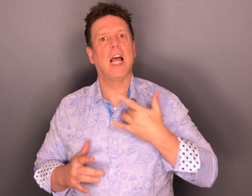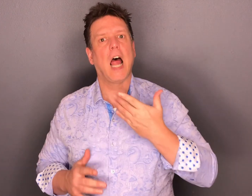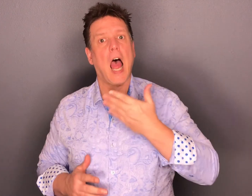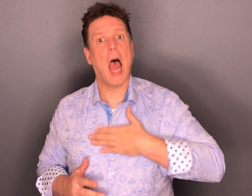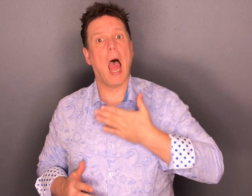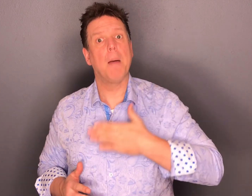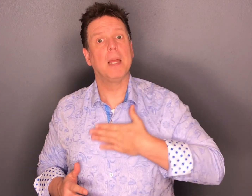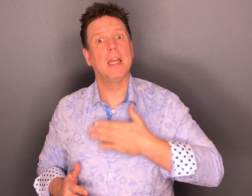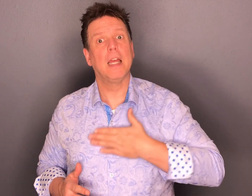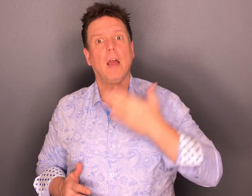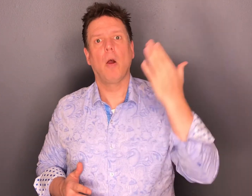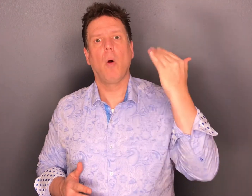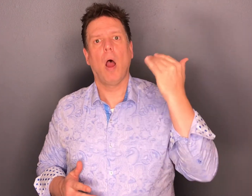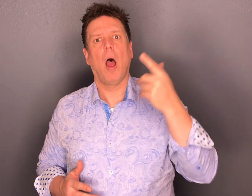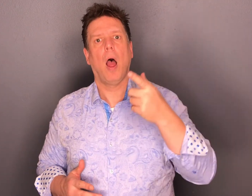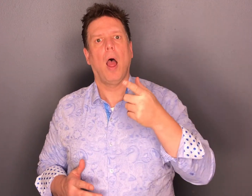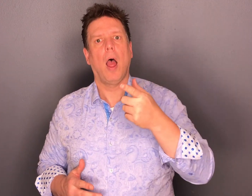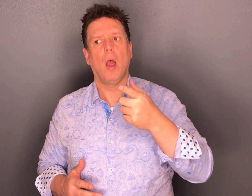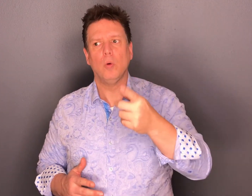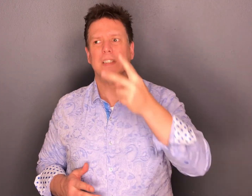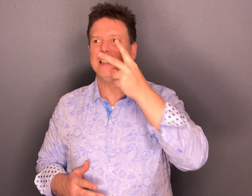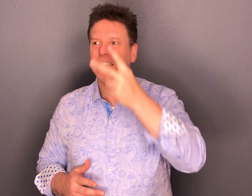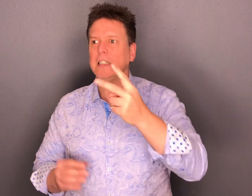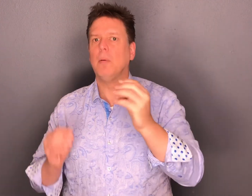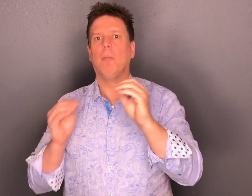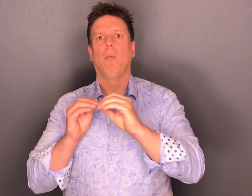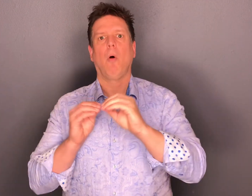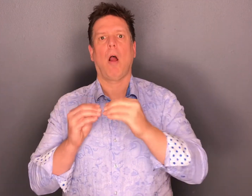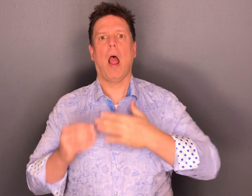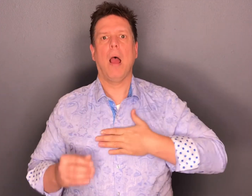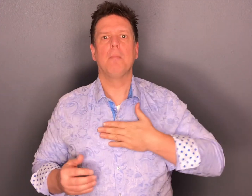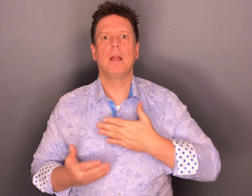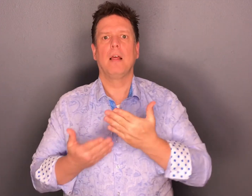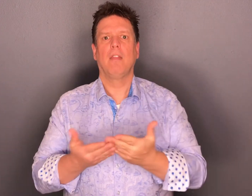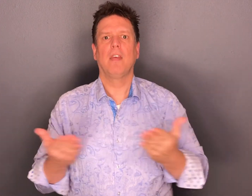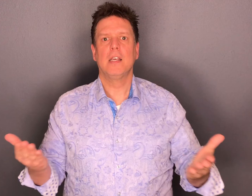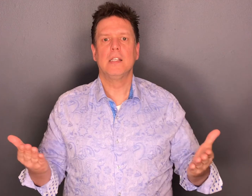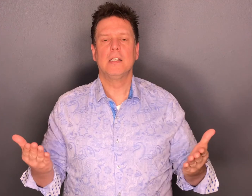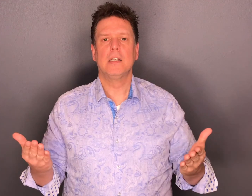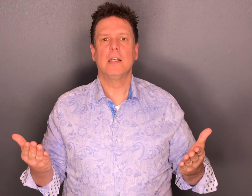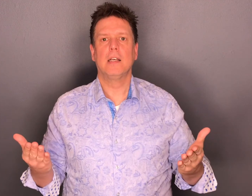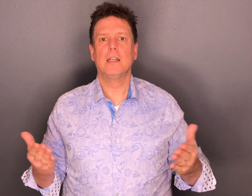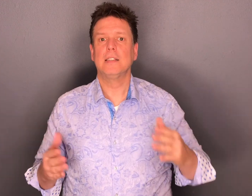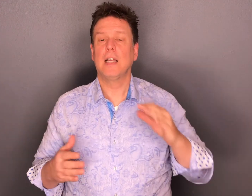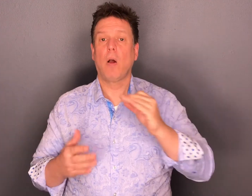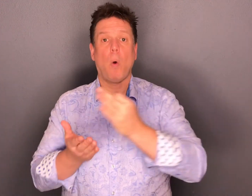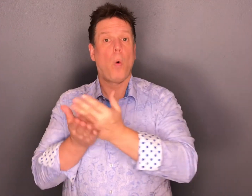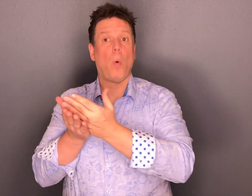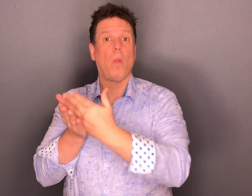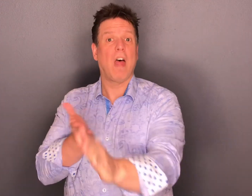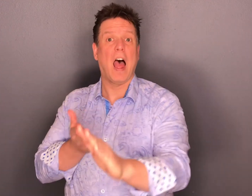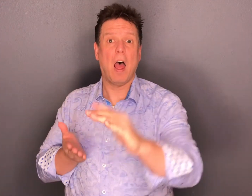your life and you start feeling happier because you see happier things and